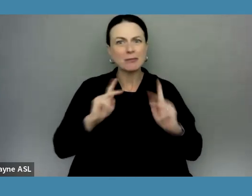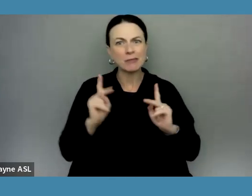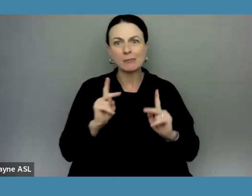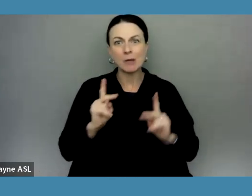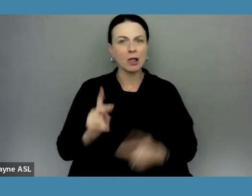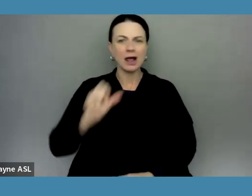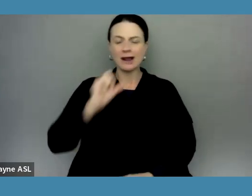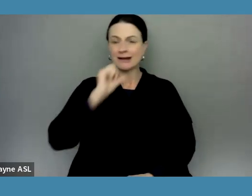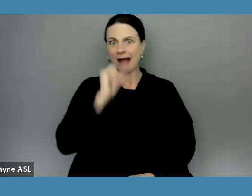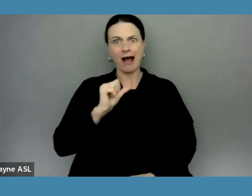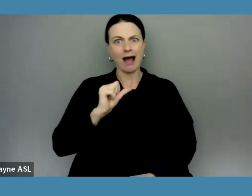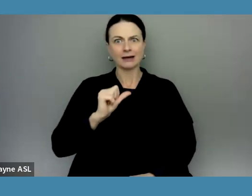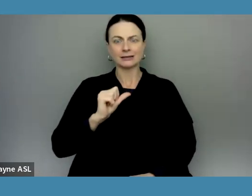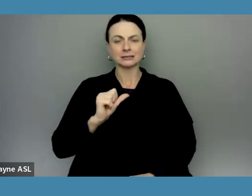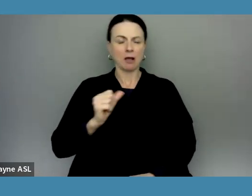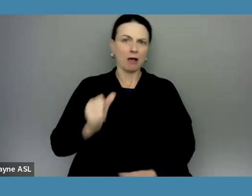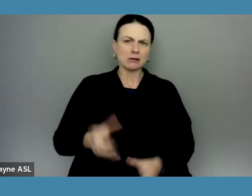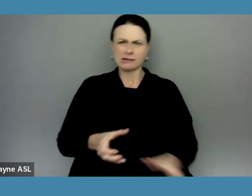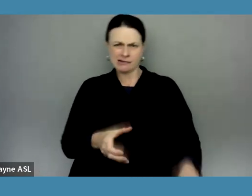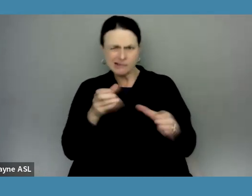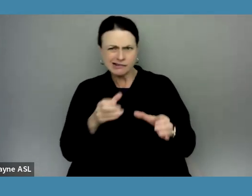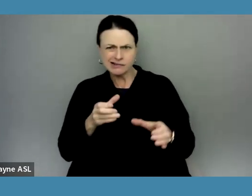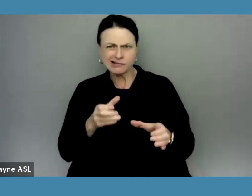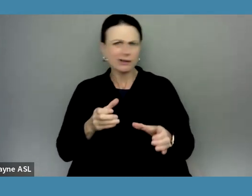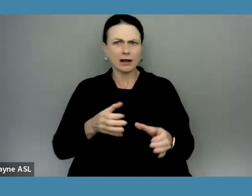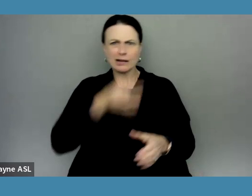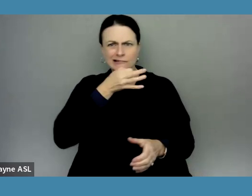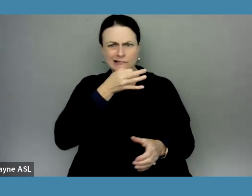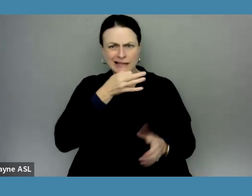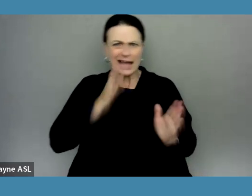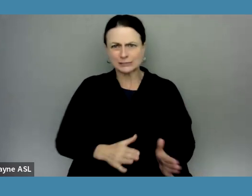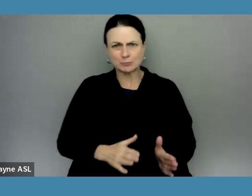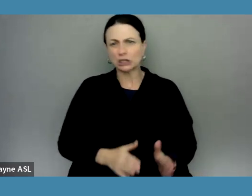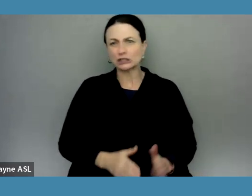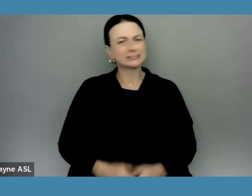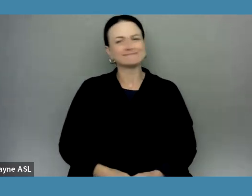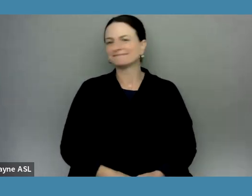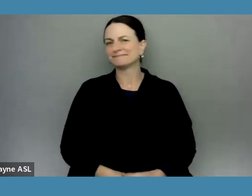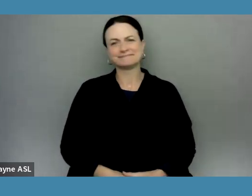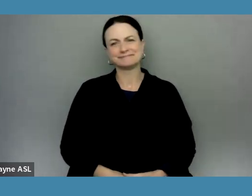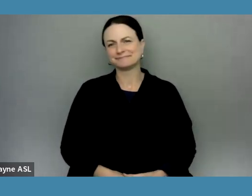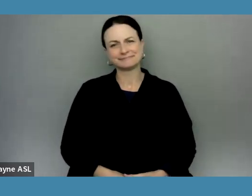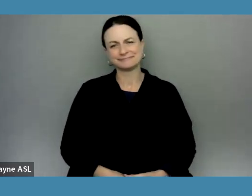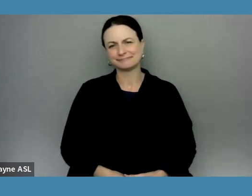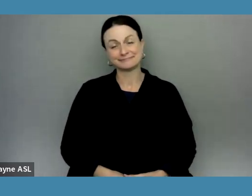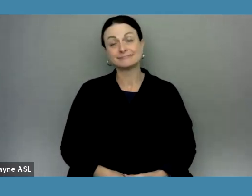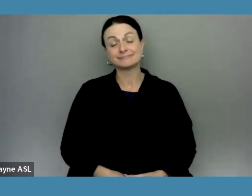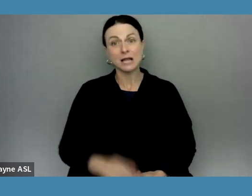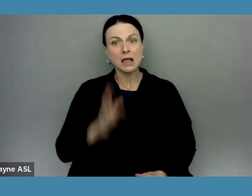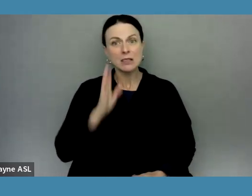to be experts on the fair hearing process. They will kind of help you along